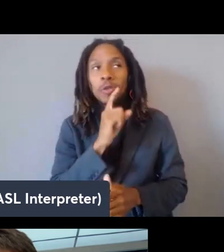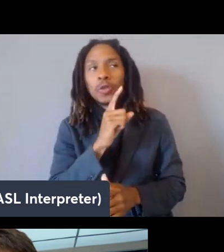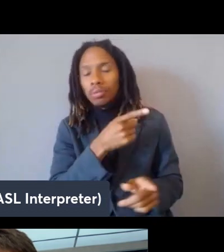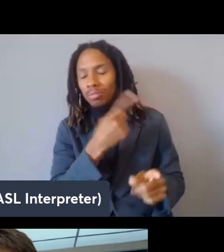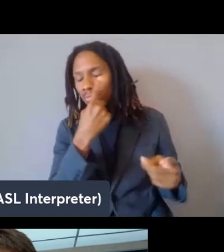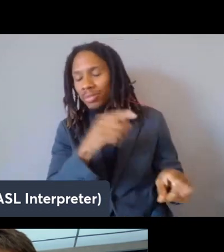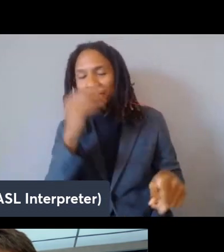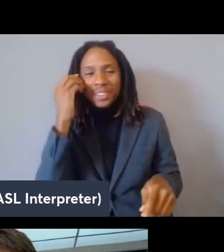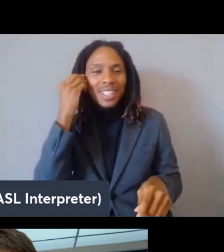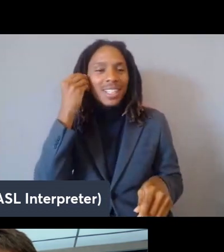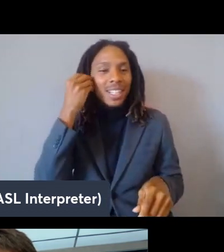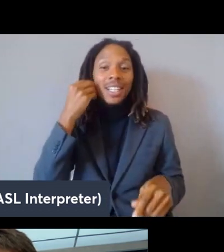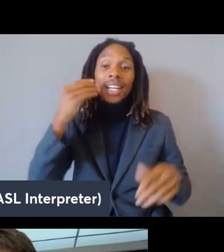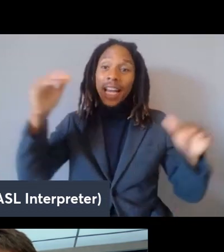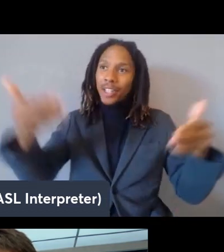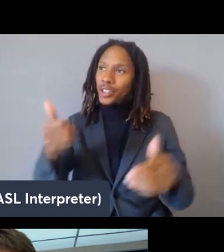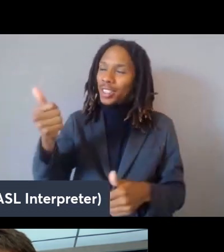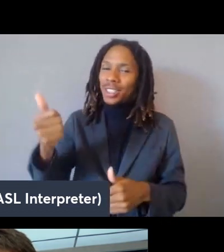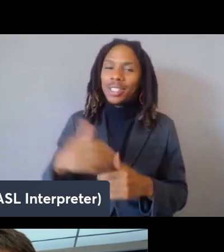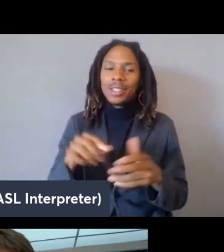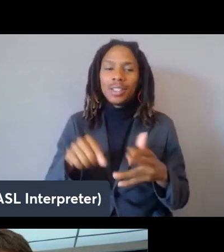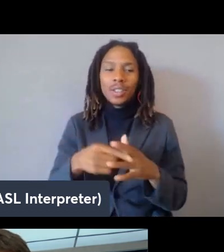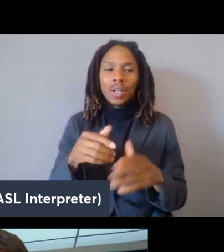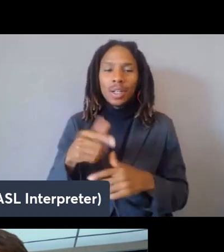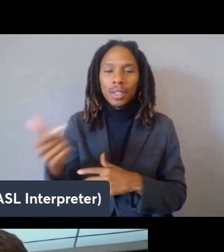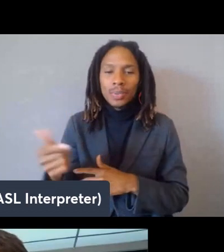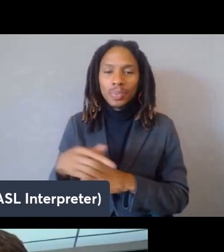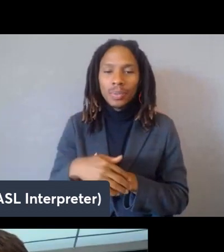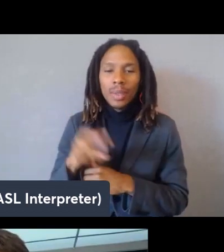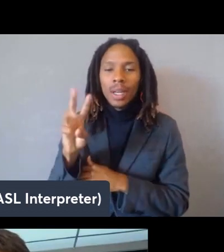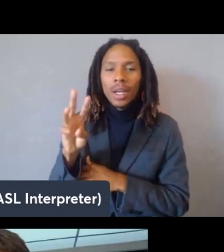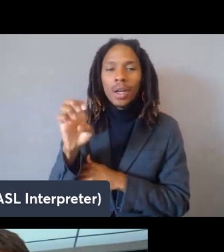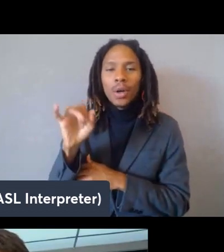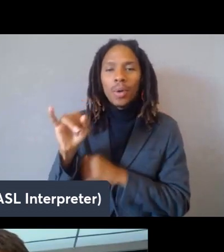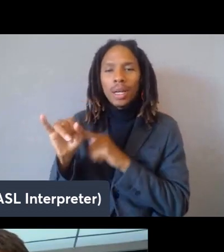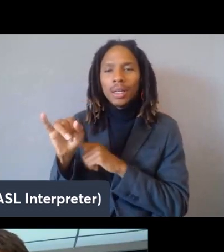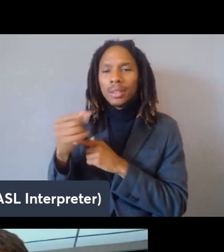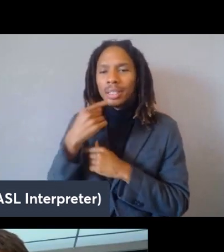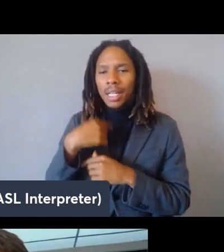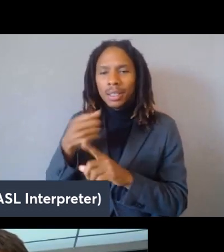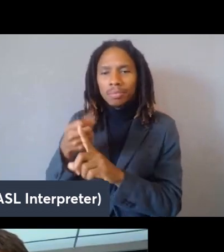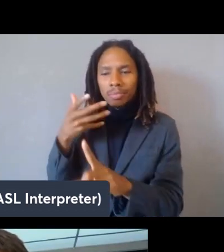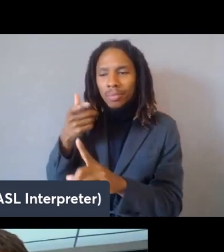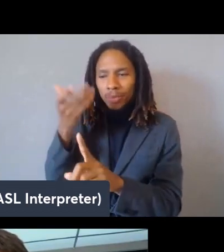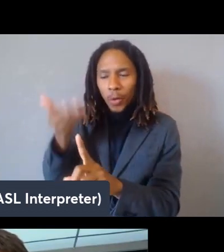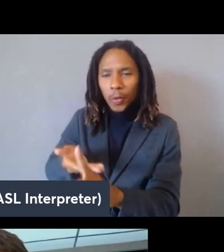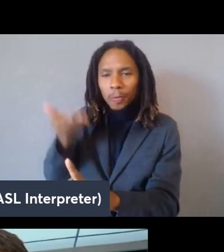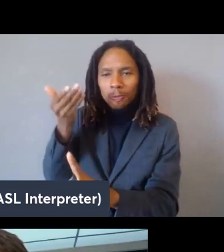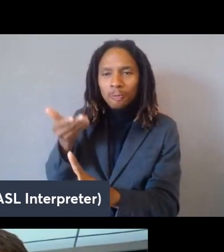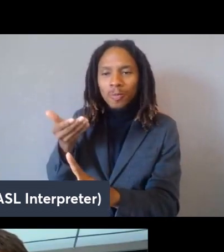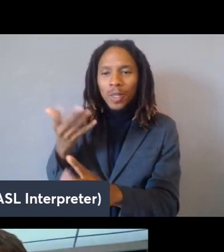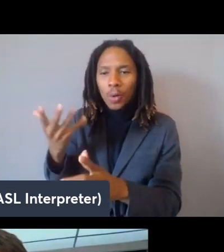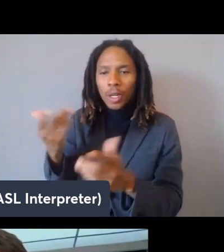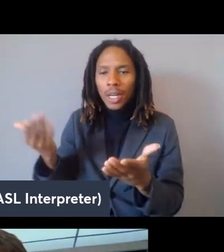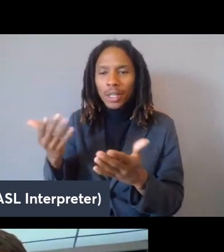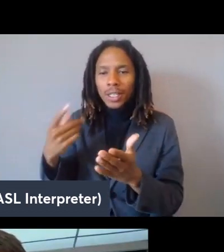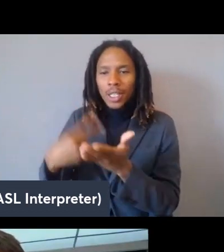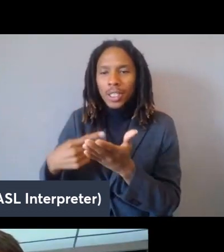Please introduce yourselves. Let's start with Wei. Wei, tell us a little bit about you and what you're here to talk about.